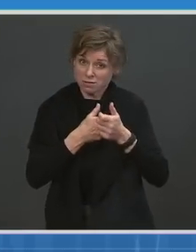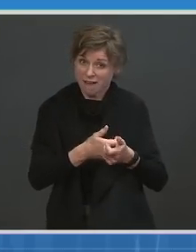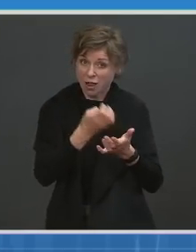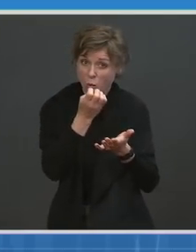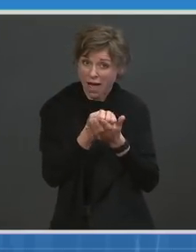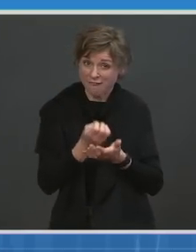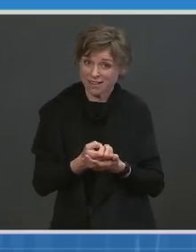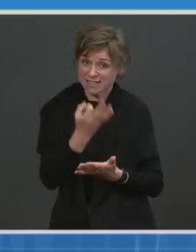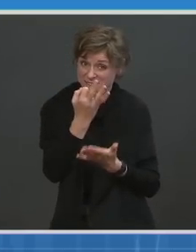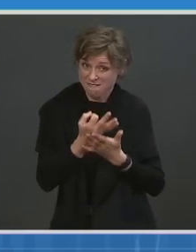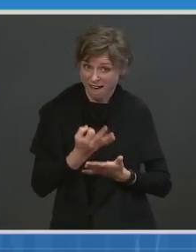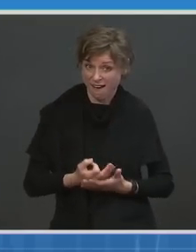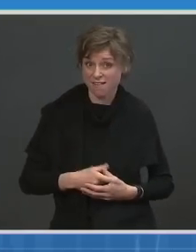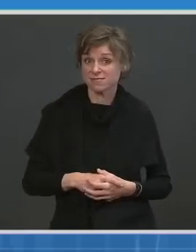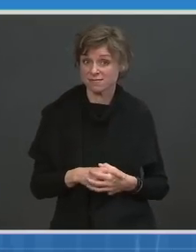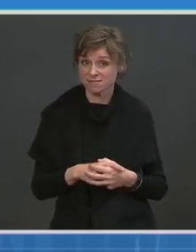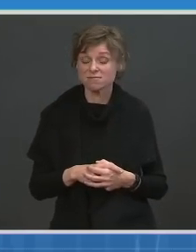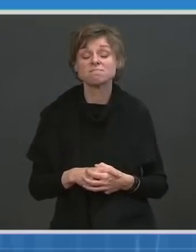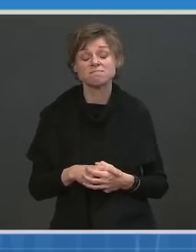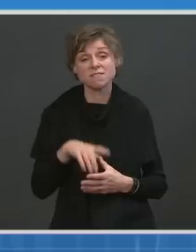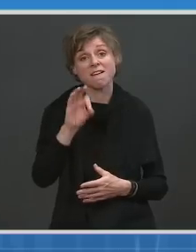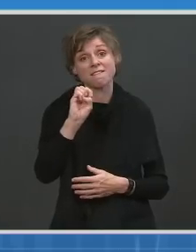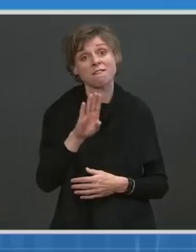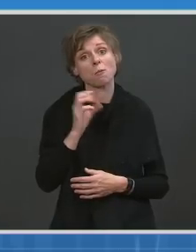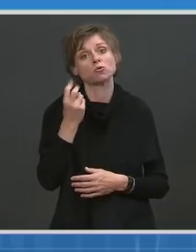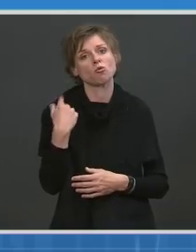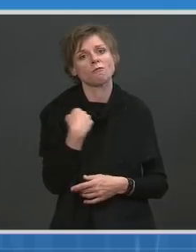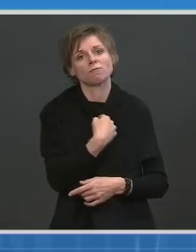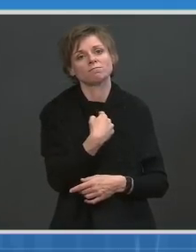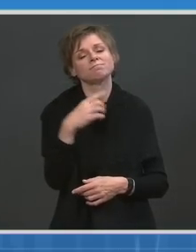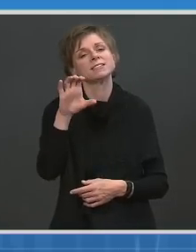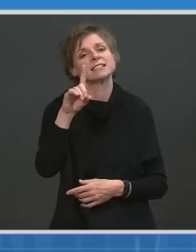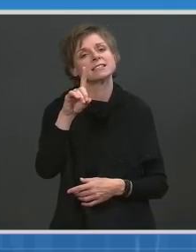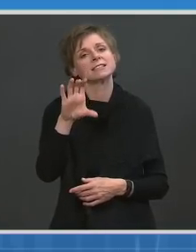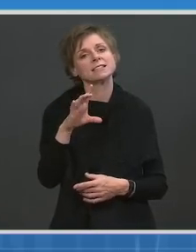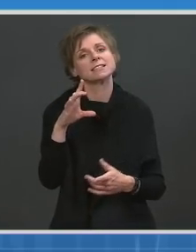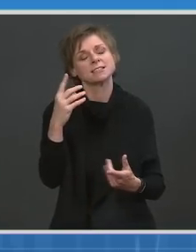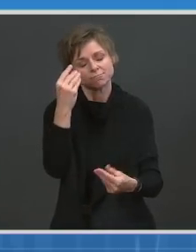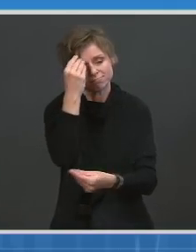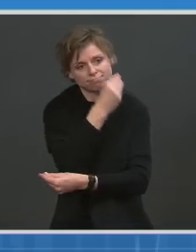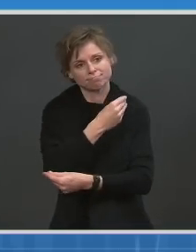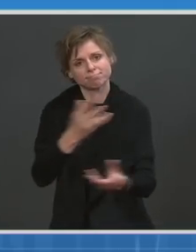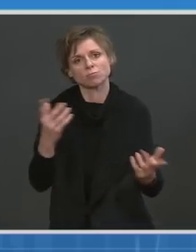On February 12th, CDC released our operational strategy for K-12 schools,